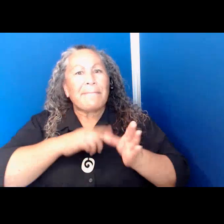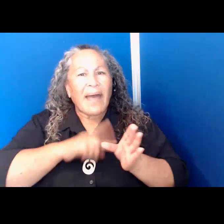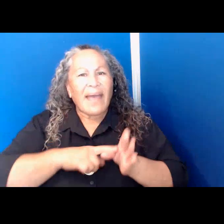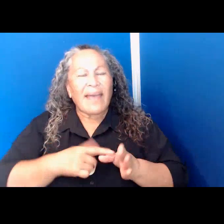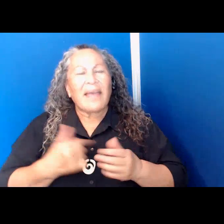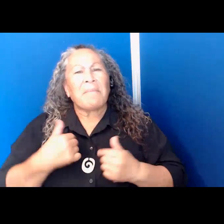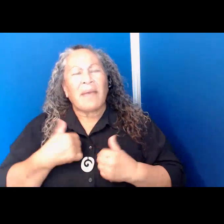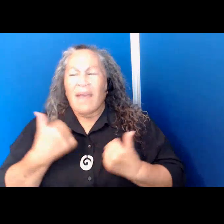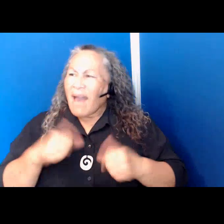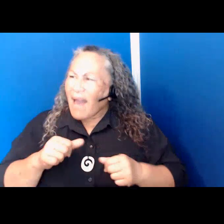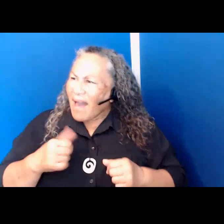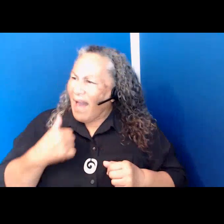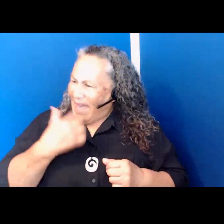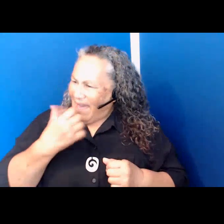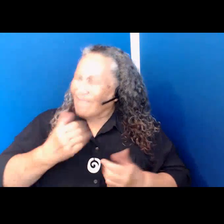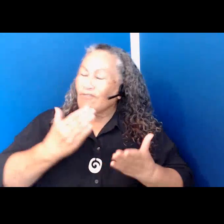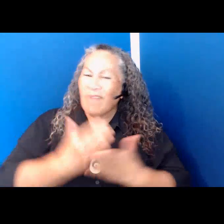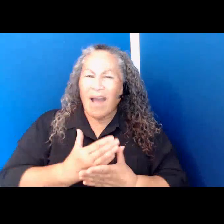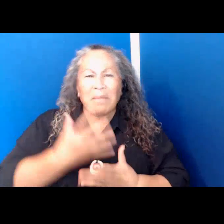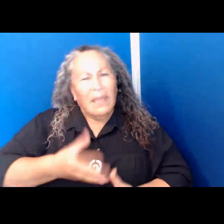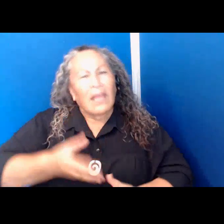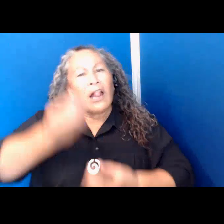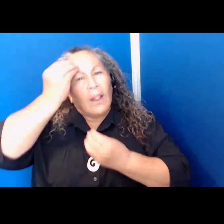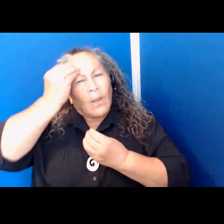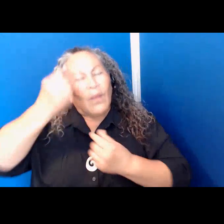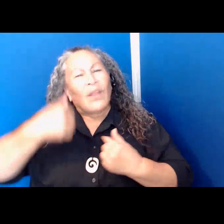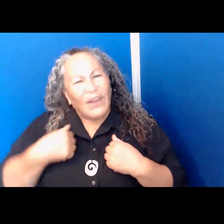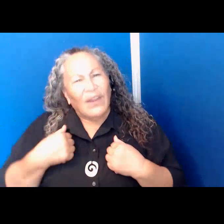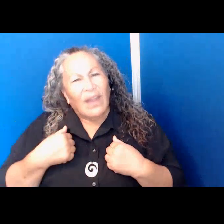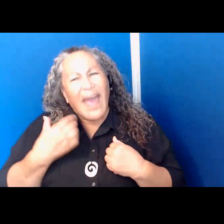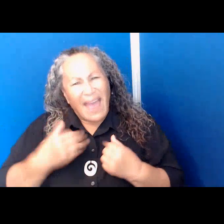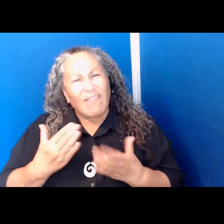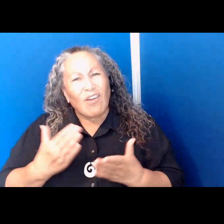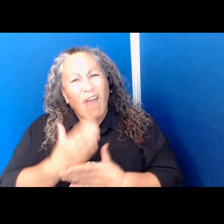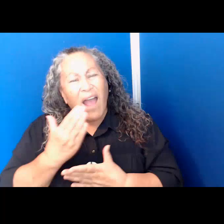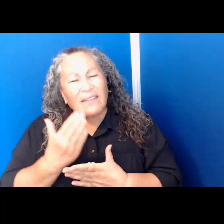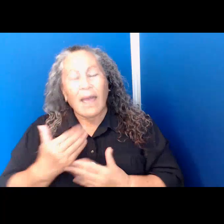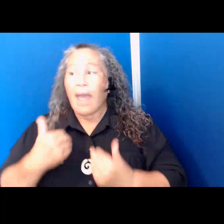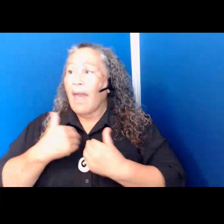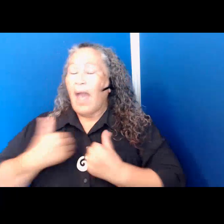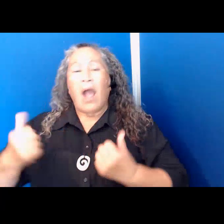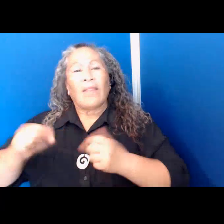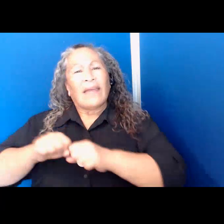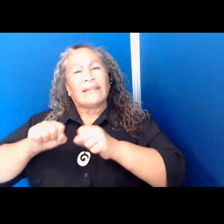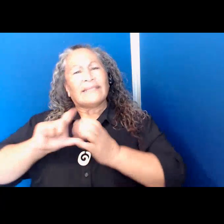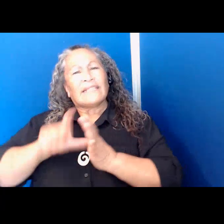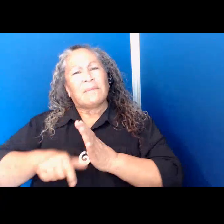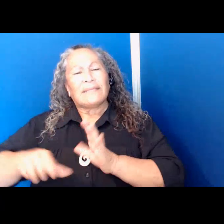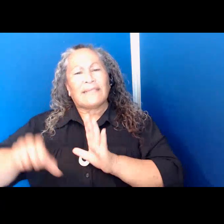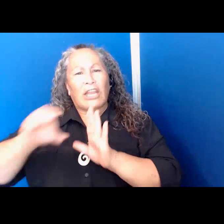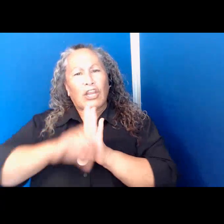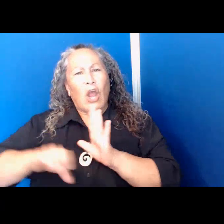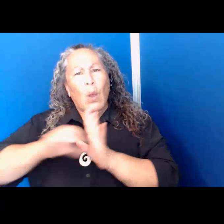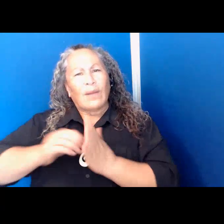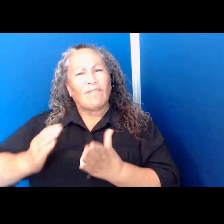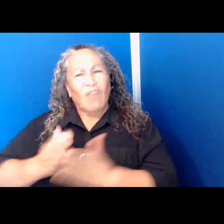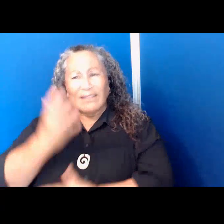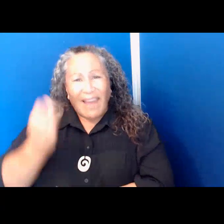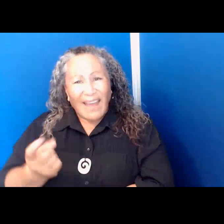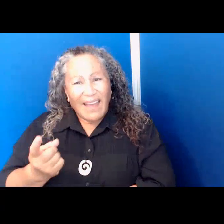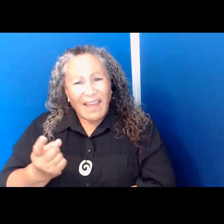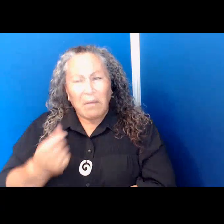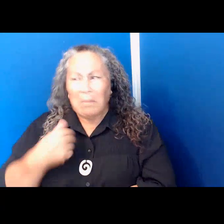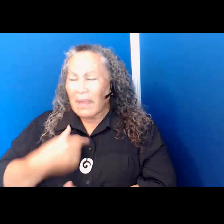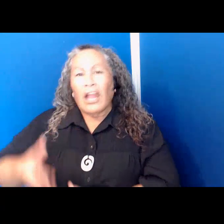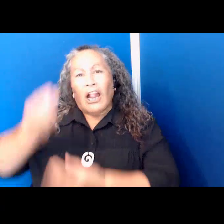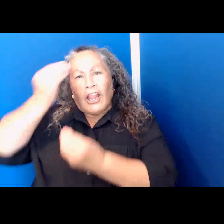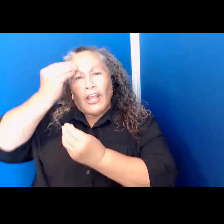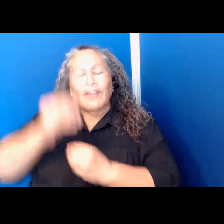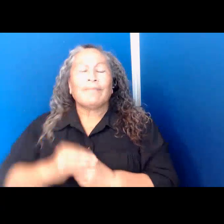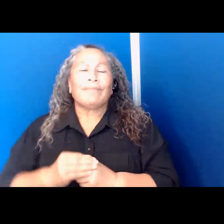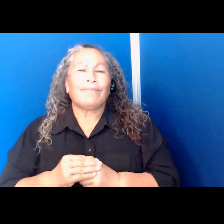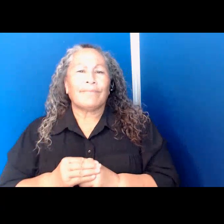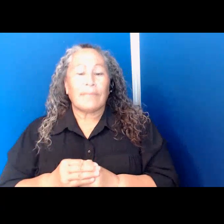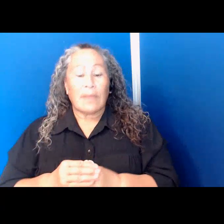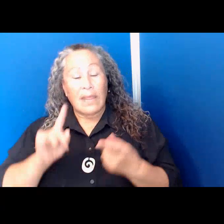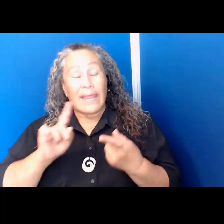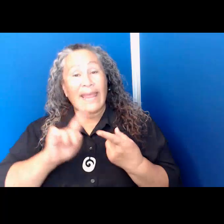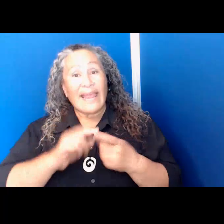have rights. The Health and Disability Code of Rights, our EGL, I didn't even know that. It's